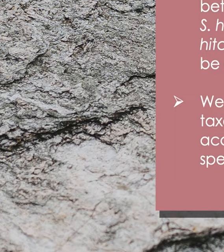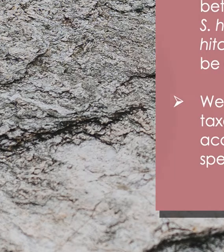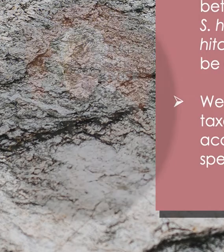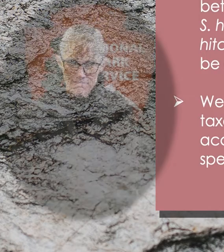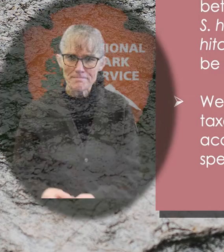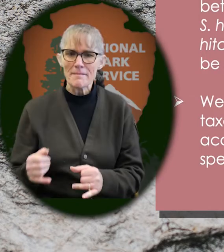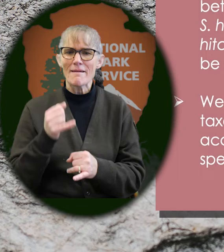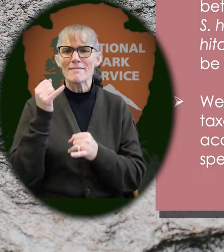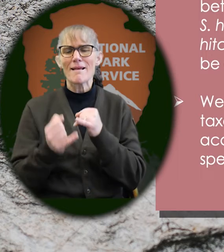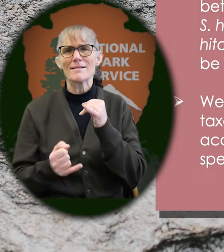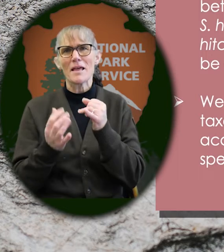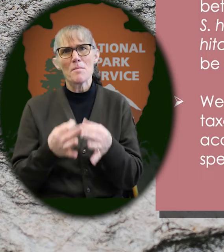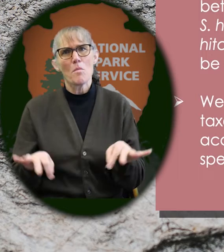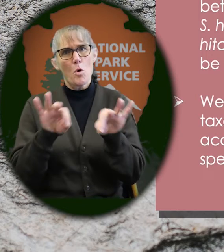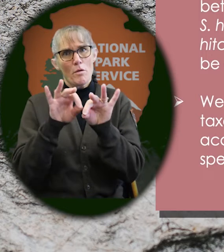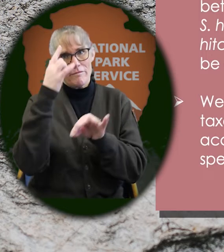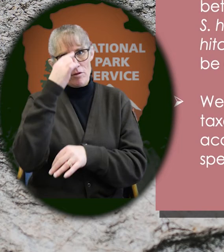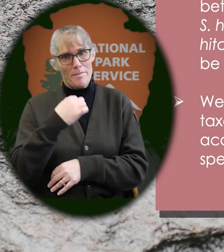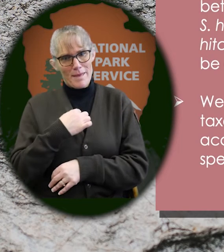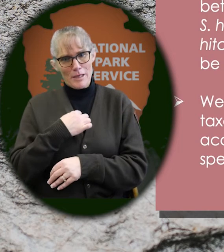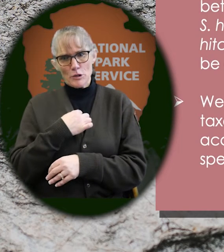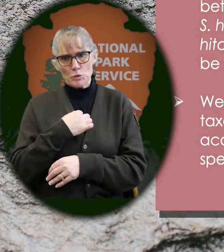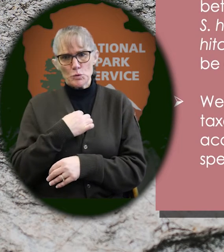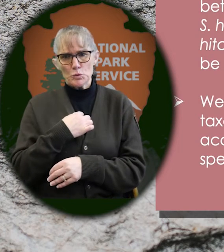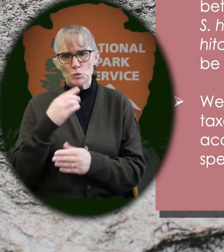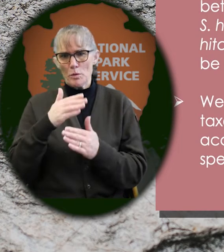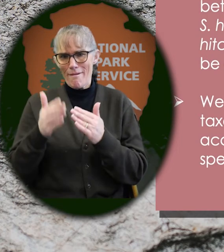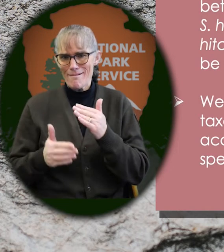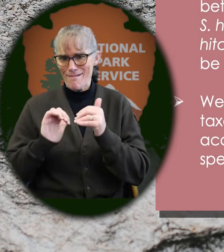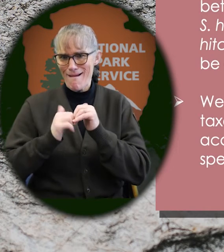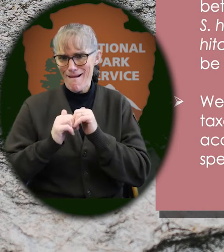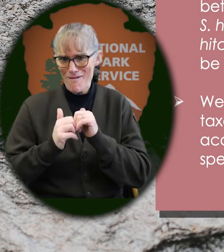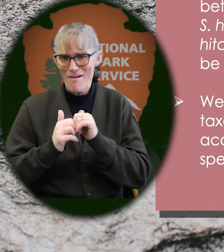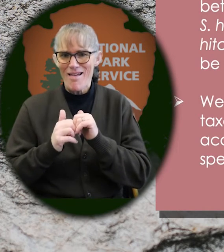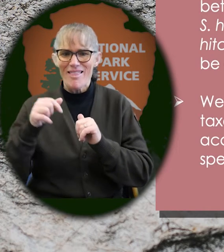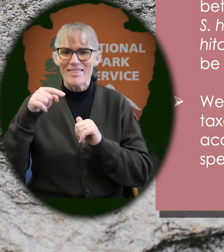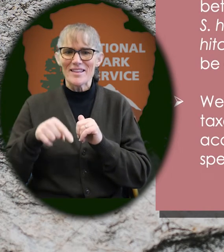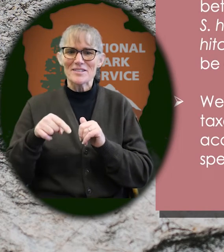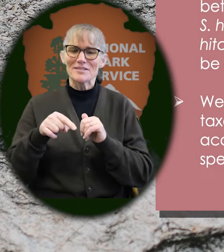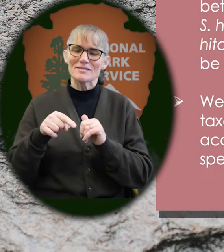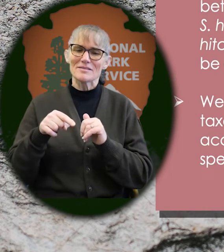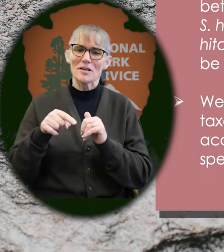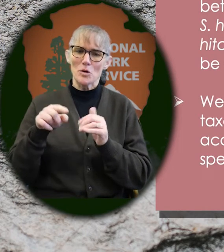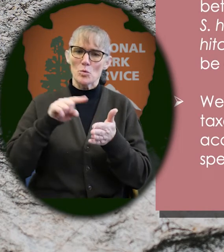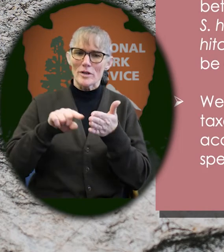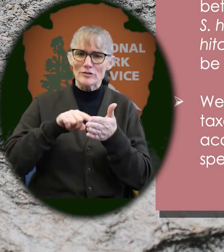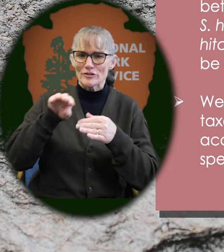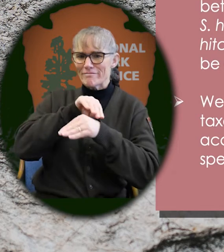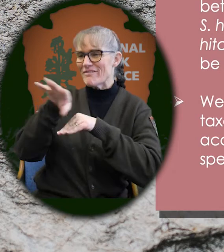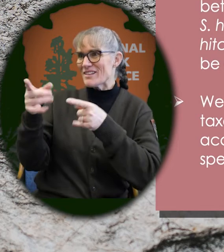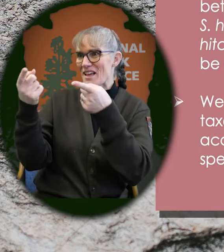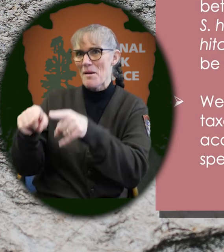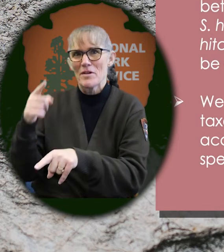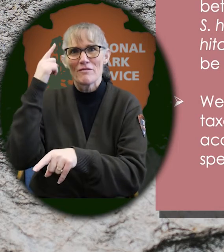So finally, it's important for me to finish with the implications that this kind of research can have uh for paleontology.